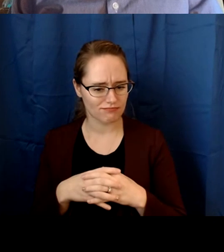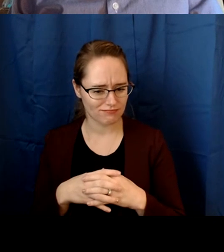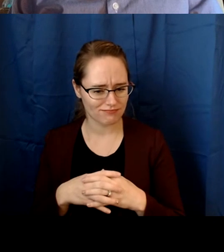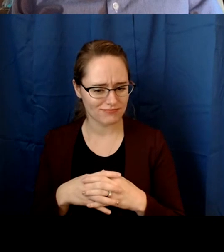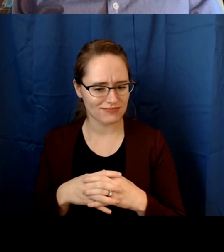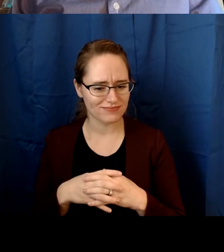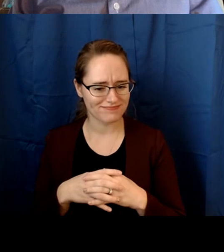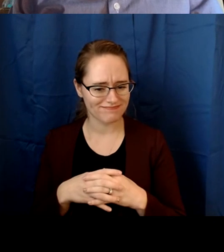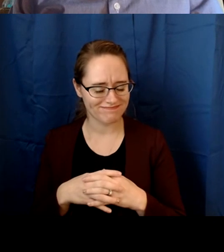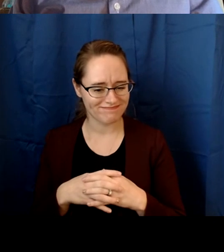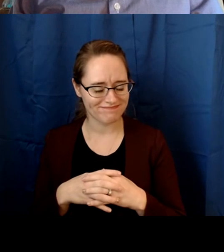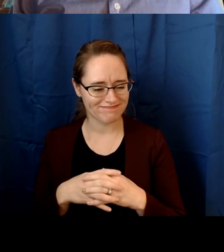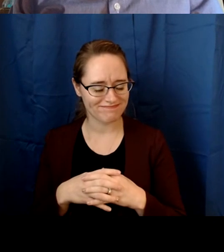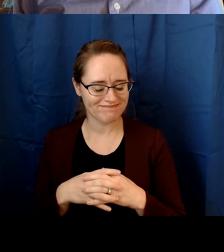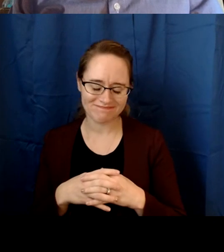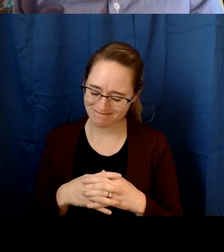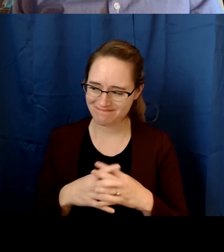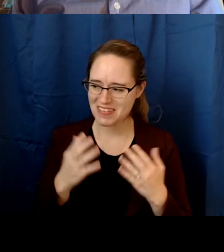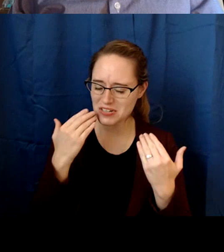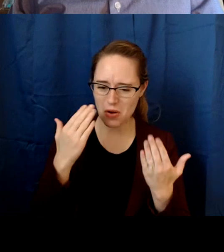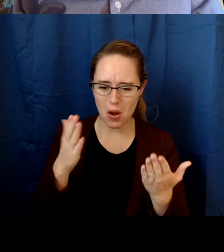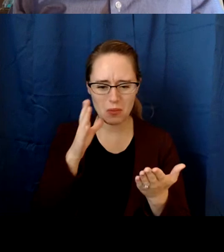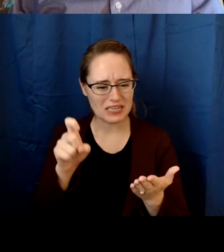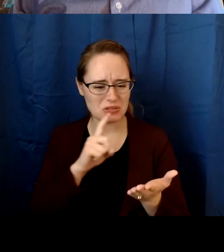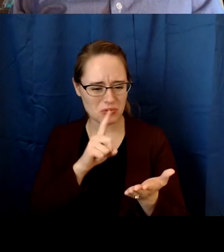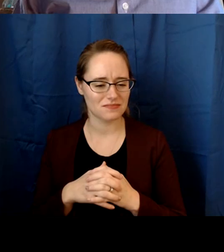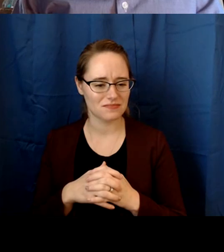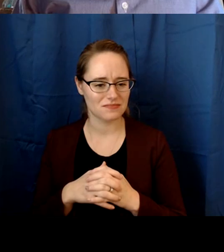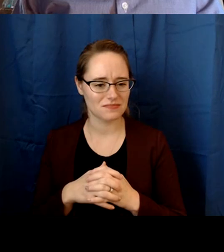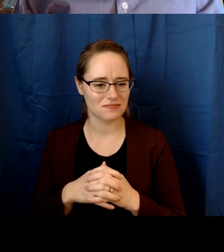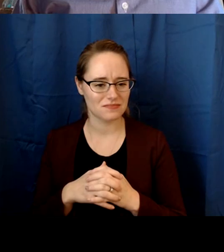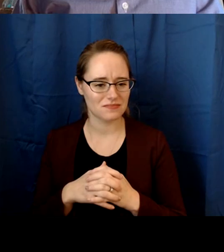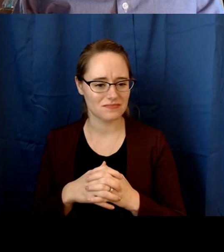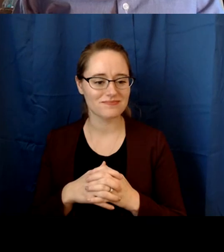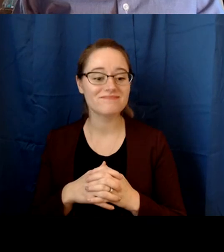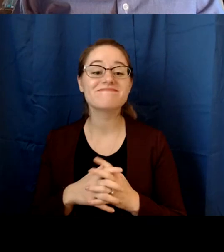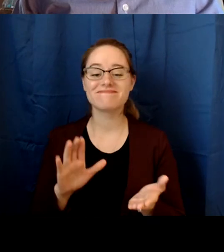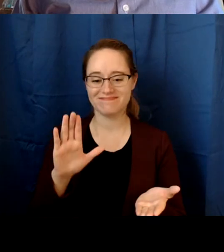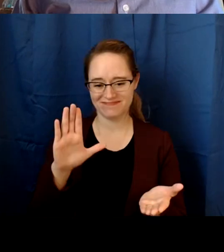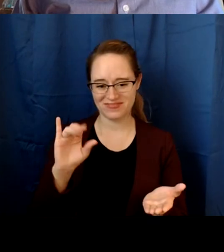Gosh, I don't know. I'd have to look into that more. [Jay] Thank you, John. Thank you, Jake.